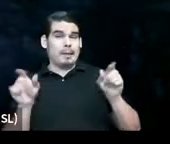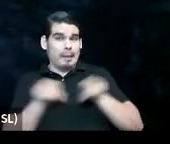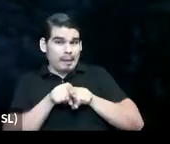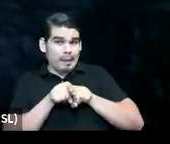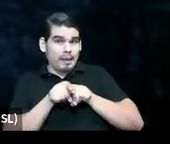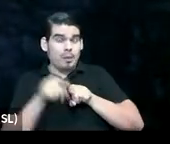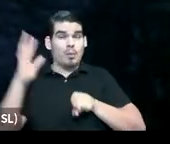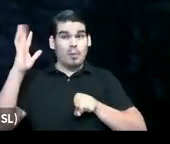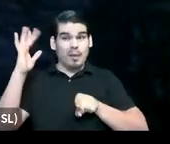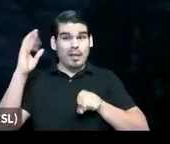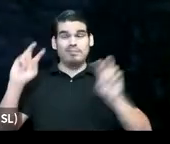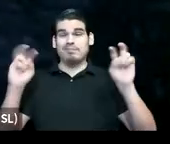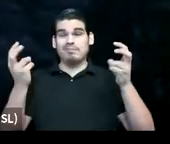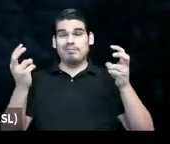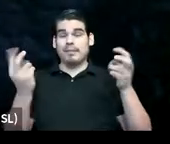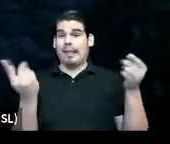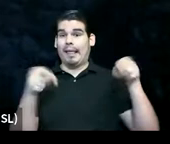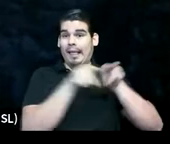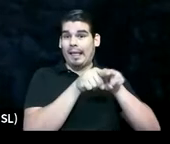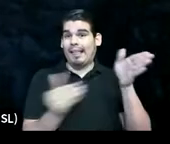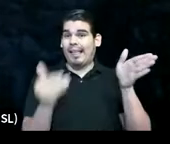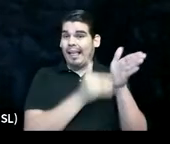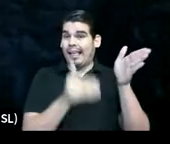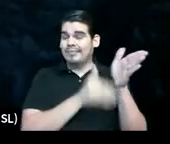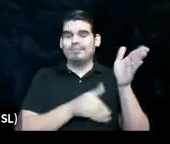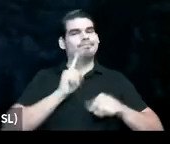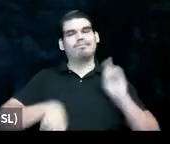When you're creating a resolution so you can help as many people as possible with an issue.